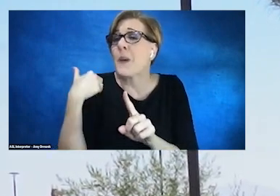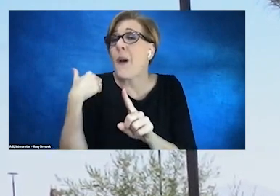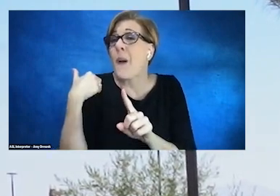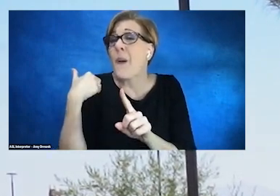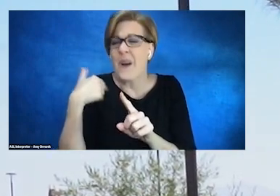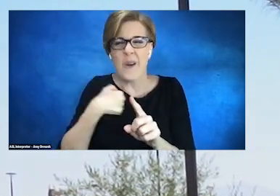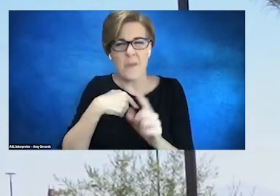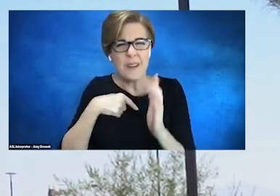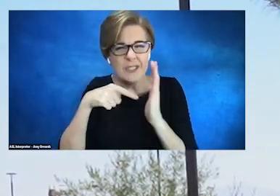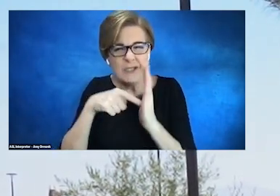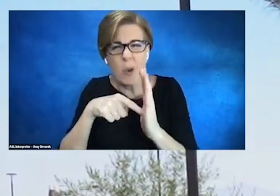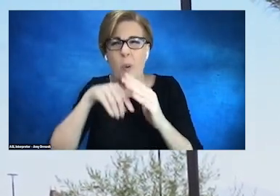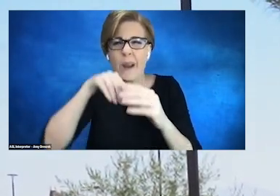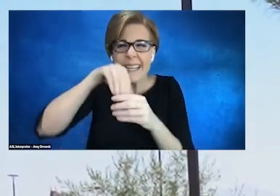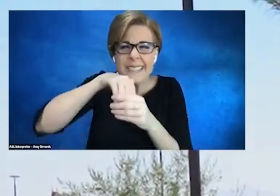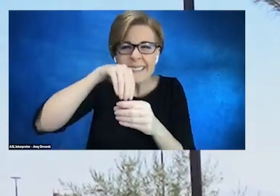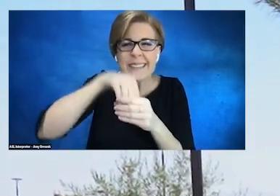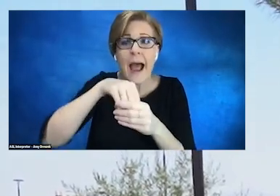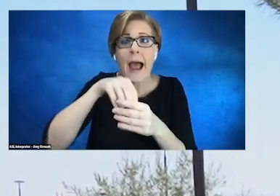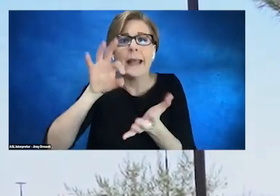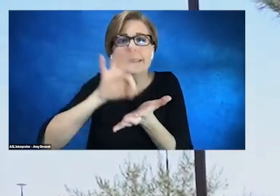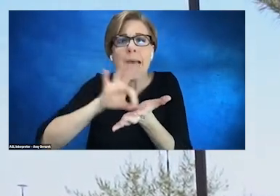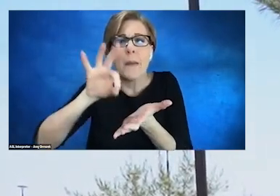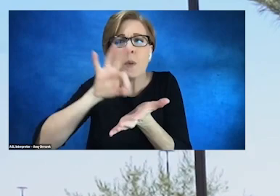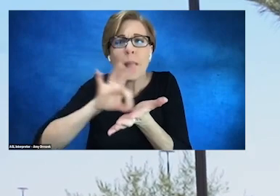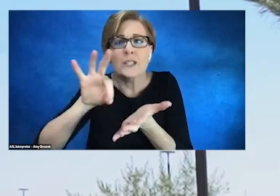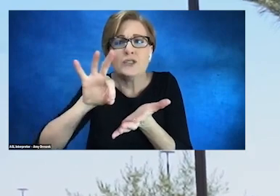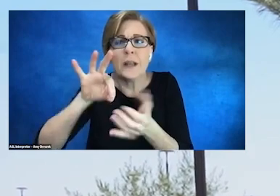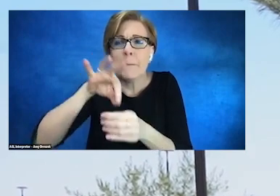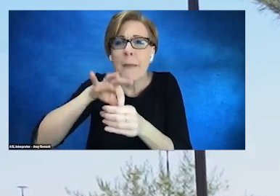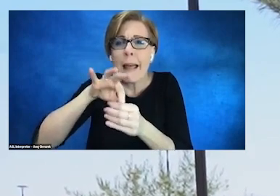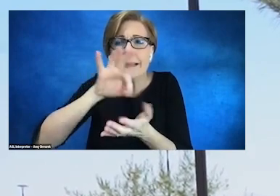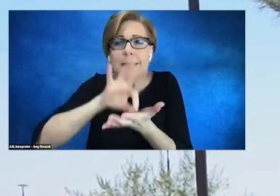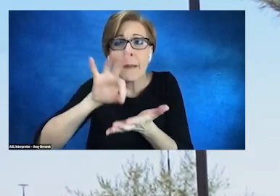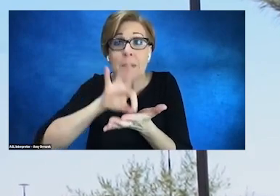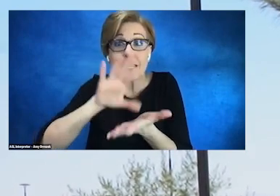ago when we discussed all the layers of controls we had within our Ballot Tabulation Center. Today,